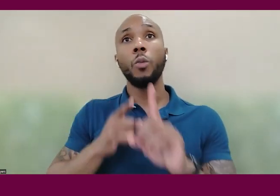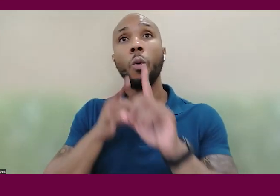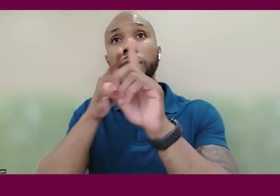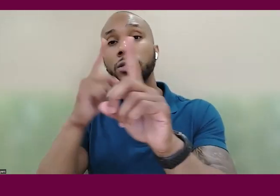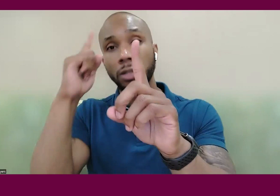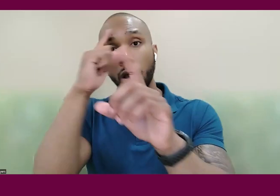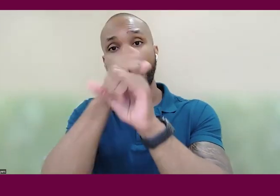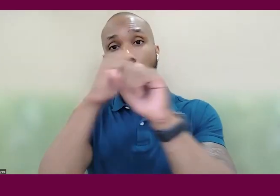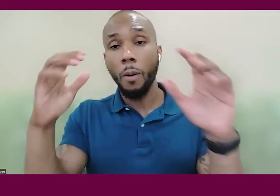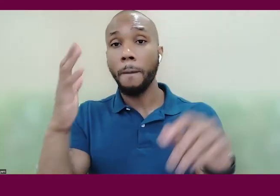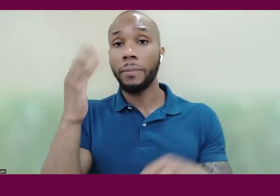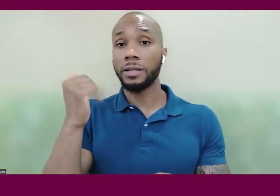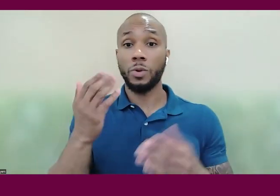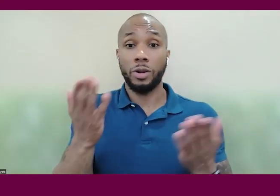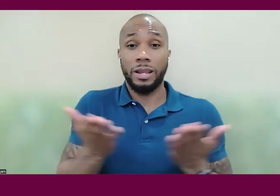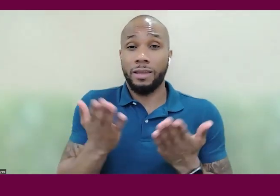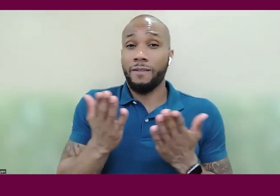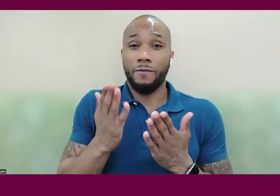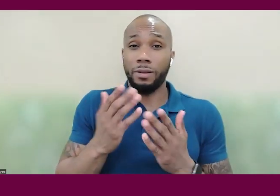Because we're only going to be here for a certain time.